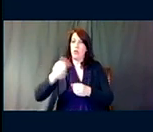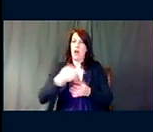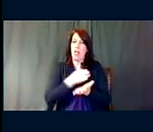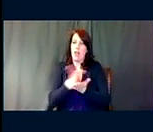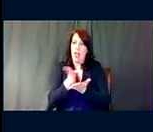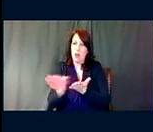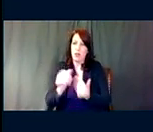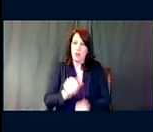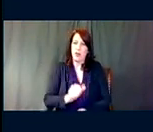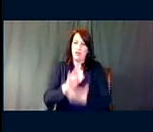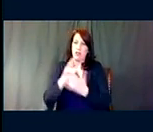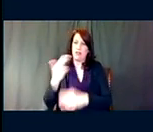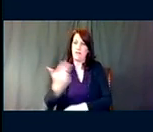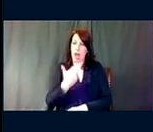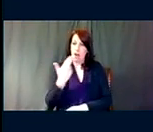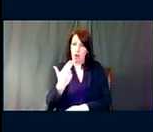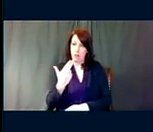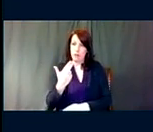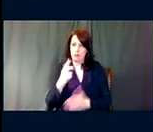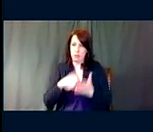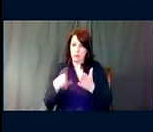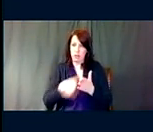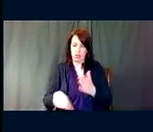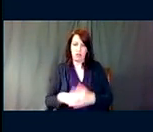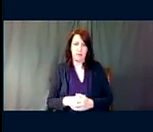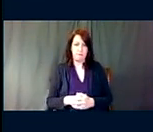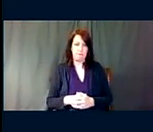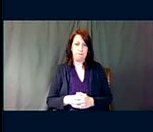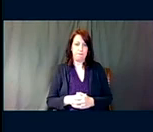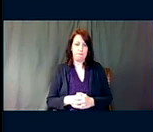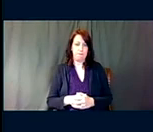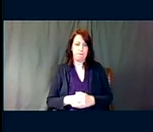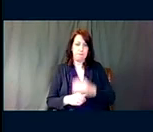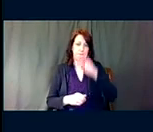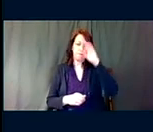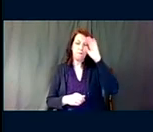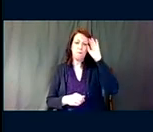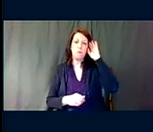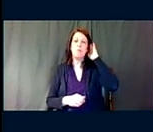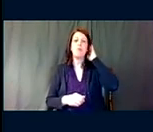EXPAND INTO AREAS WHERE THEY COULD ADDRESS FIREARMS RESEARCH